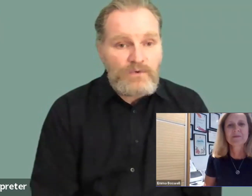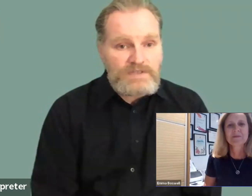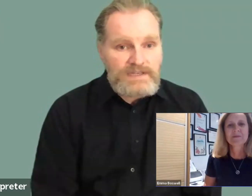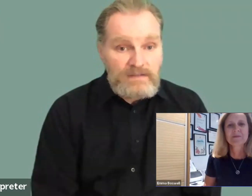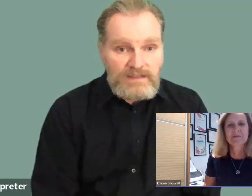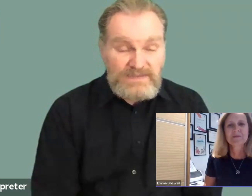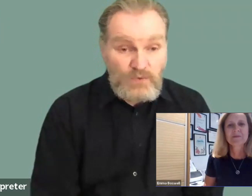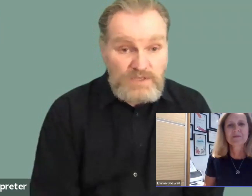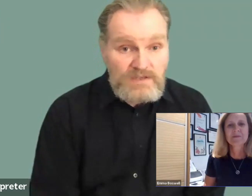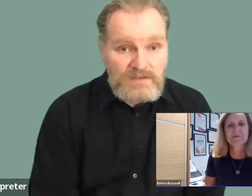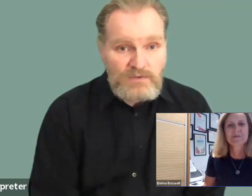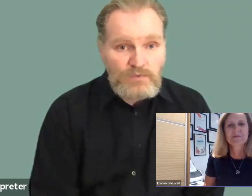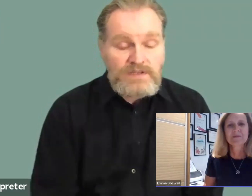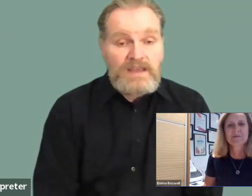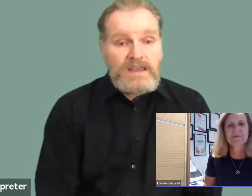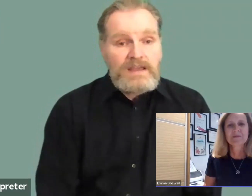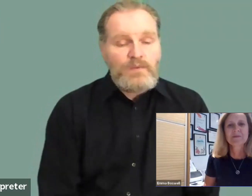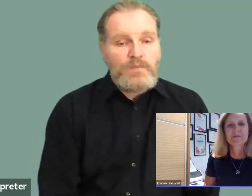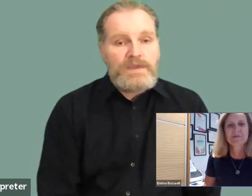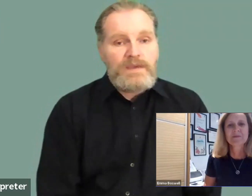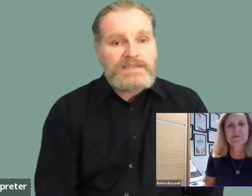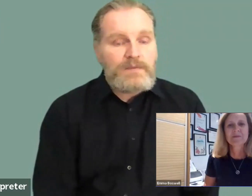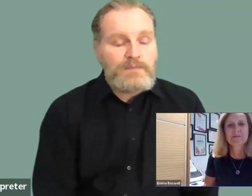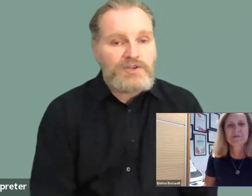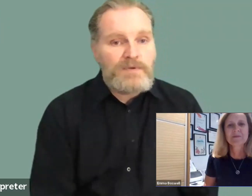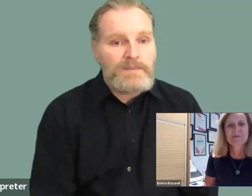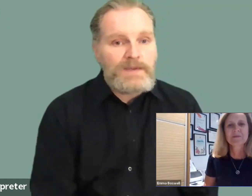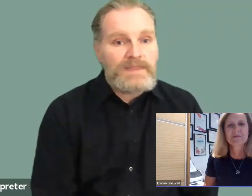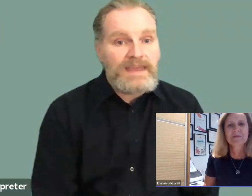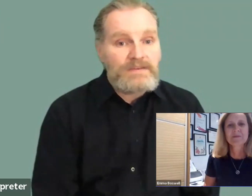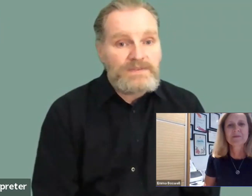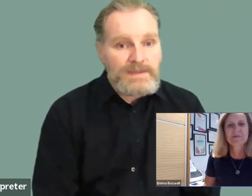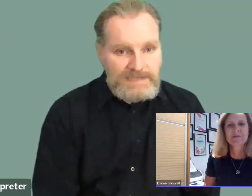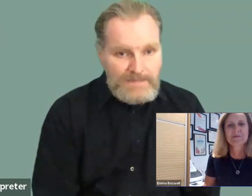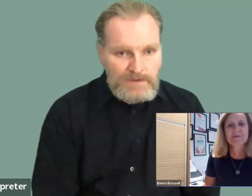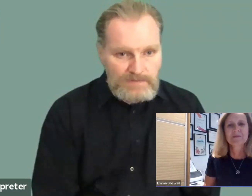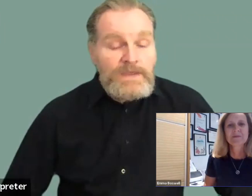40. That's 40 years old. And there will be a big celebration in Birmingham at the end of September.